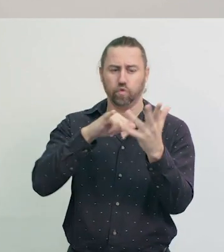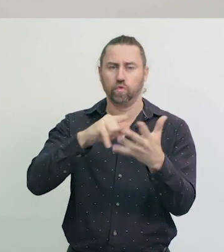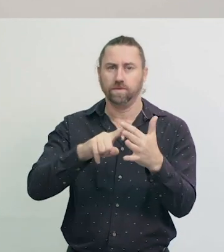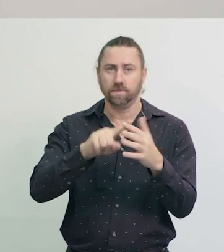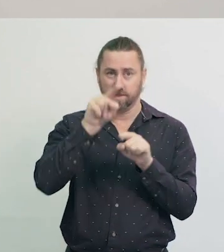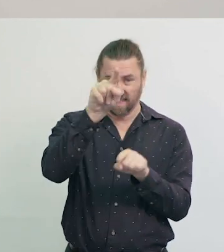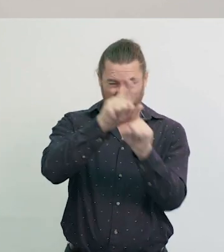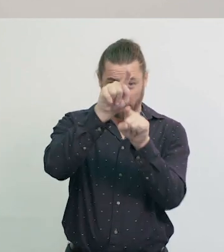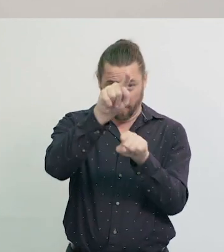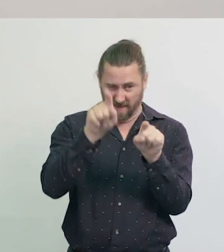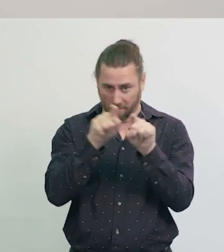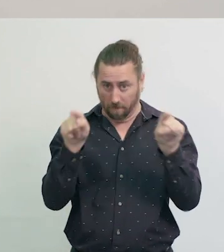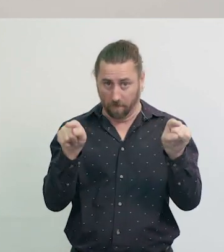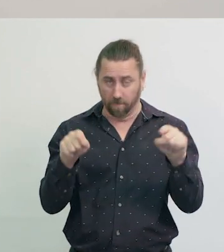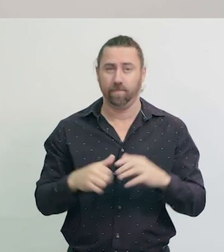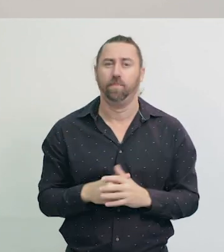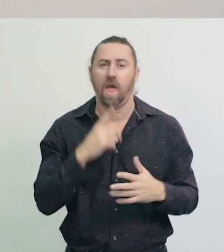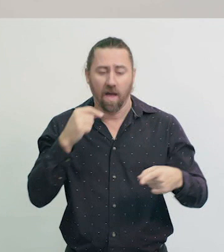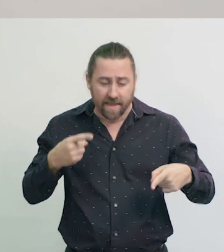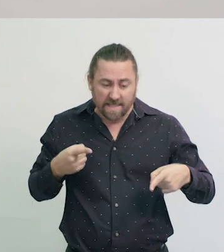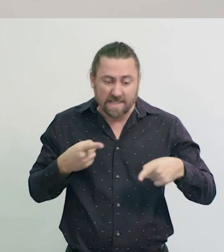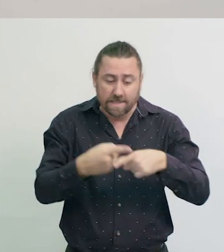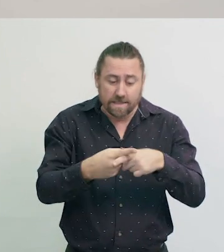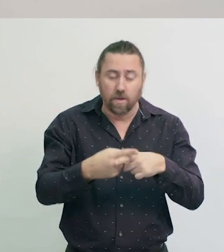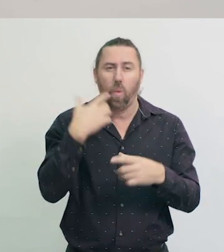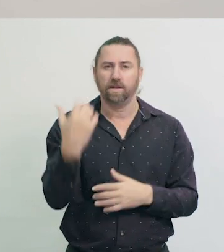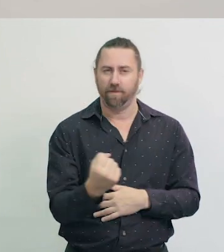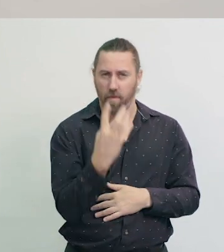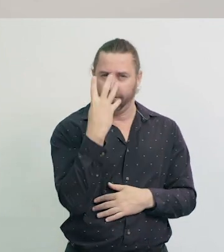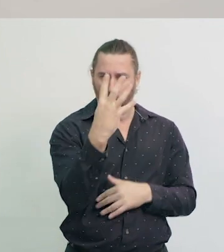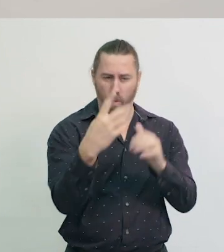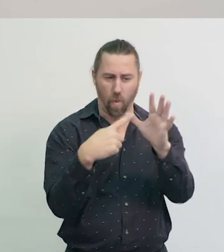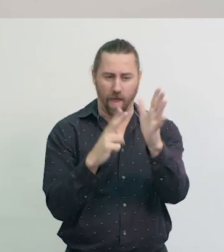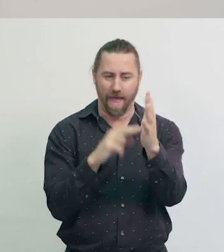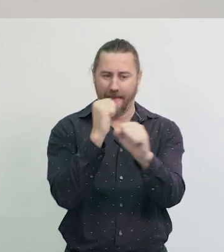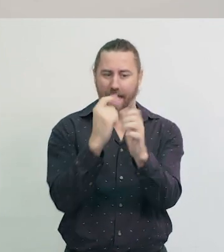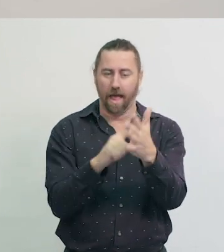When two lines intersect, four angles are formed at the point of intersection.